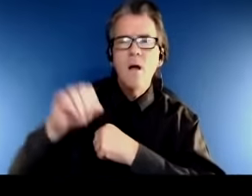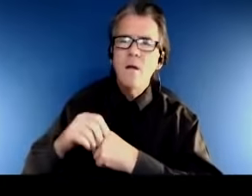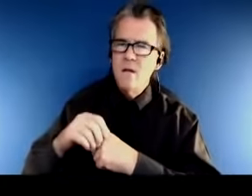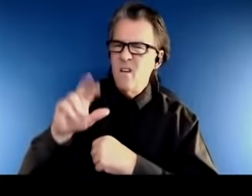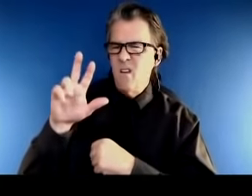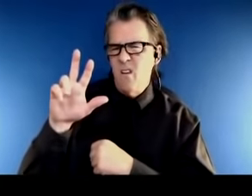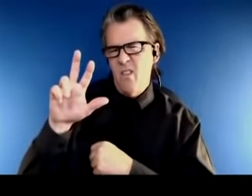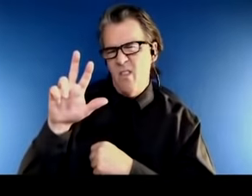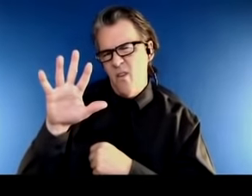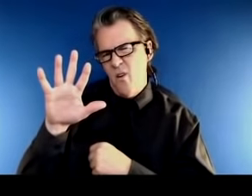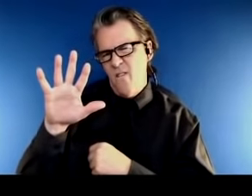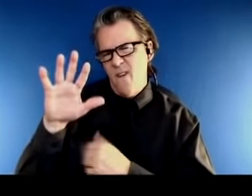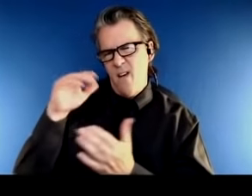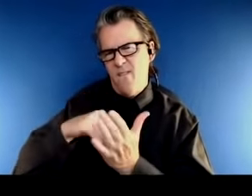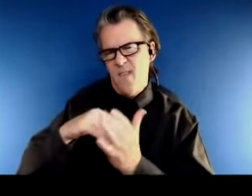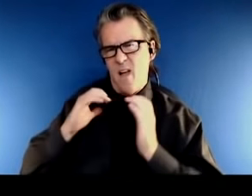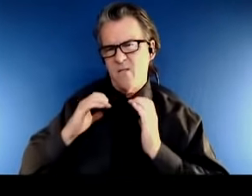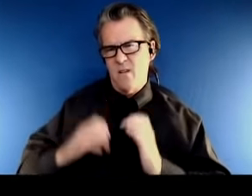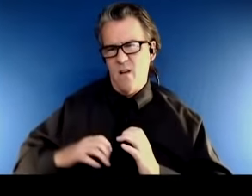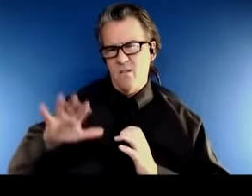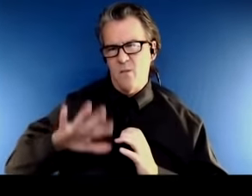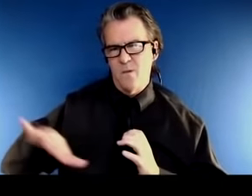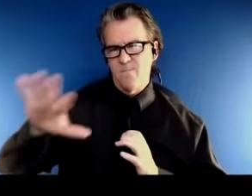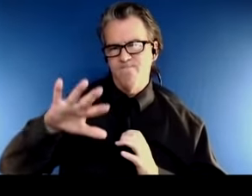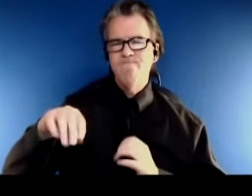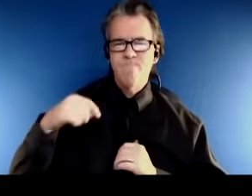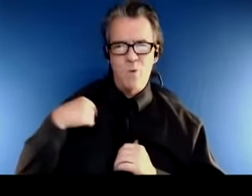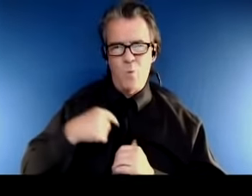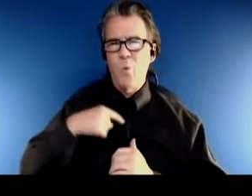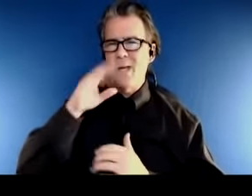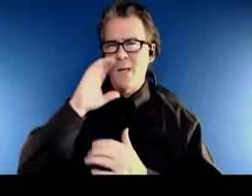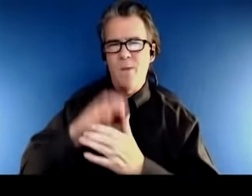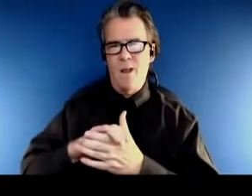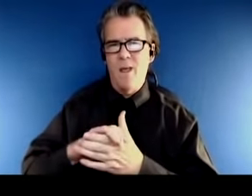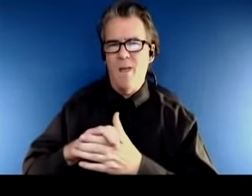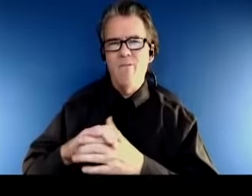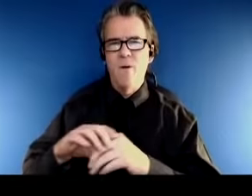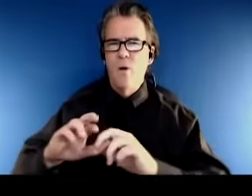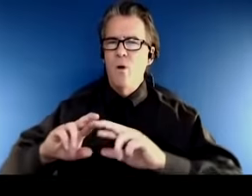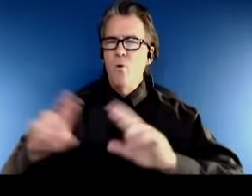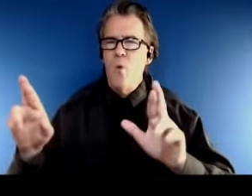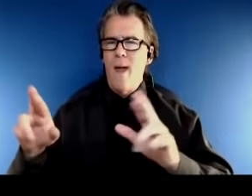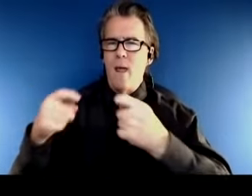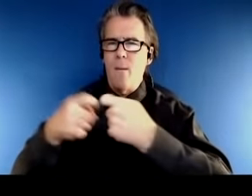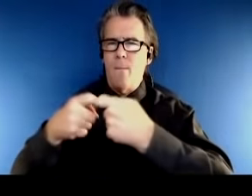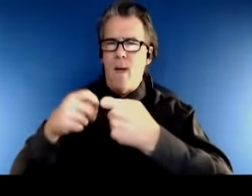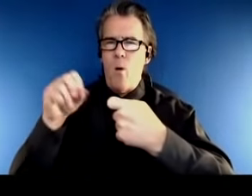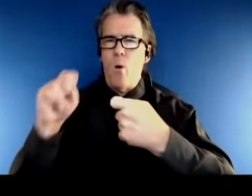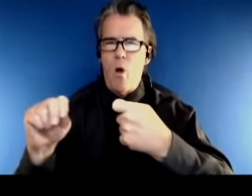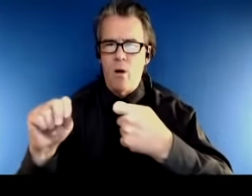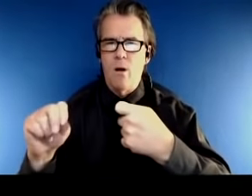So Mark, let's have you talk about the decision-making process and who's involved in that process. And then if you can talk a little bit